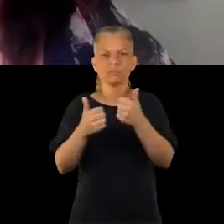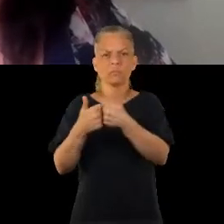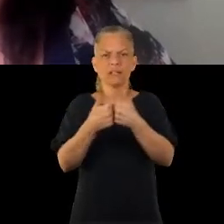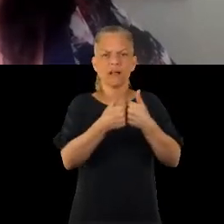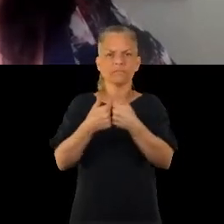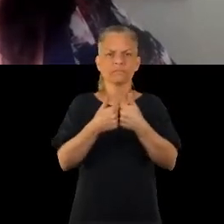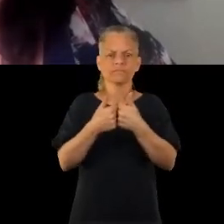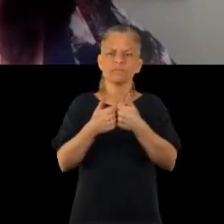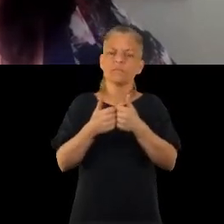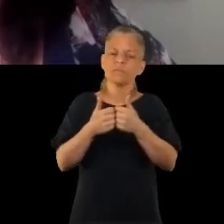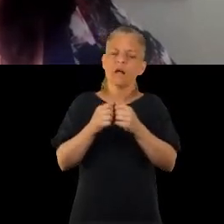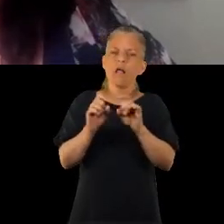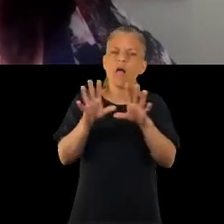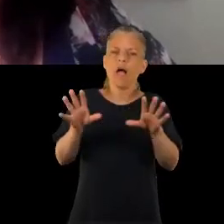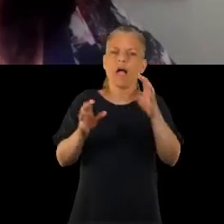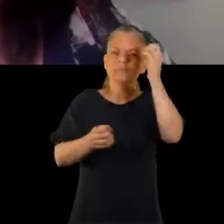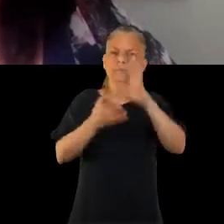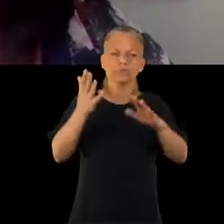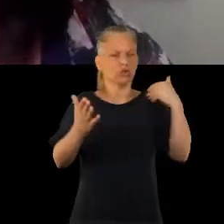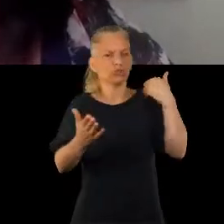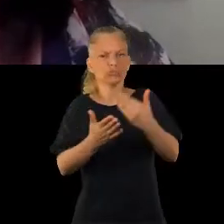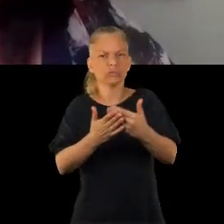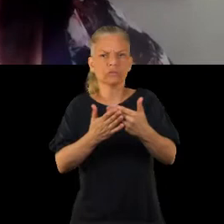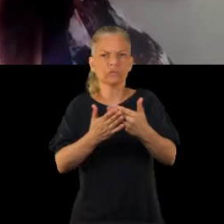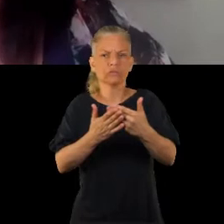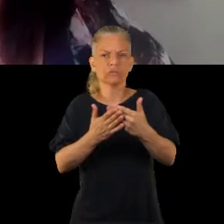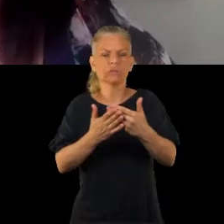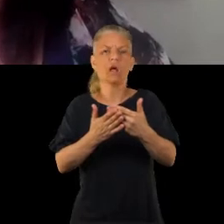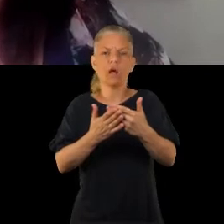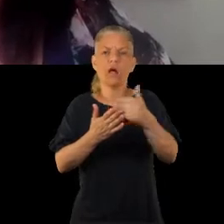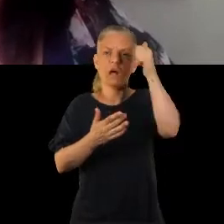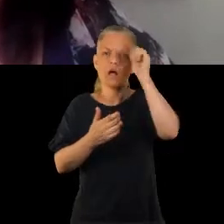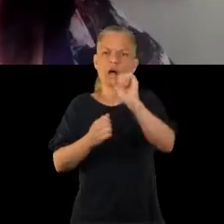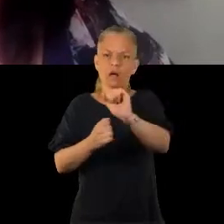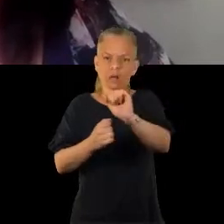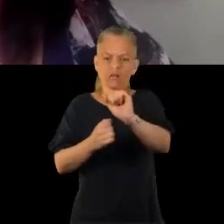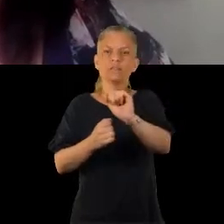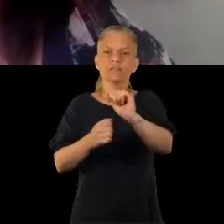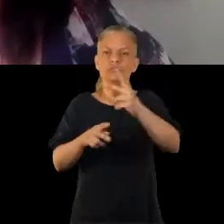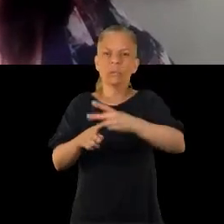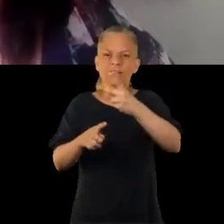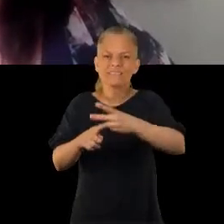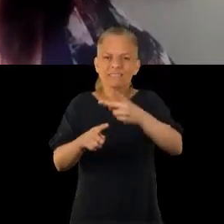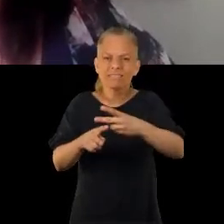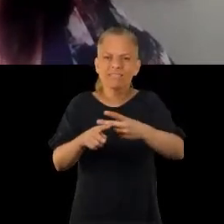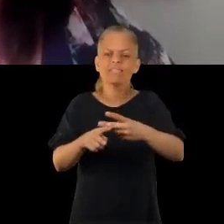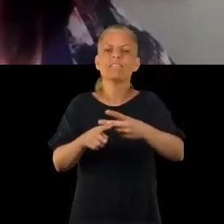that’s helpful for where peer support is at at the moment. And the reason for that is that I don’t think people know what it is yet nationally, like they haven’t done a very good job of